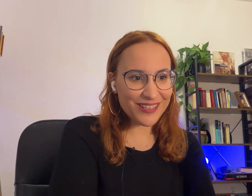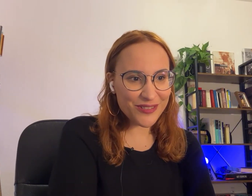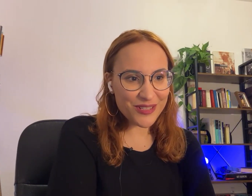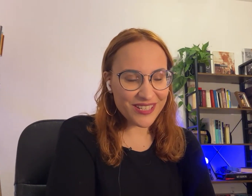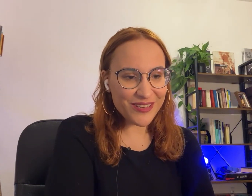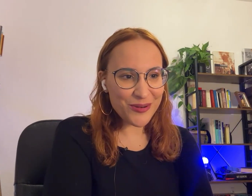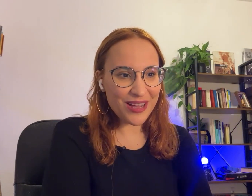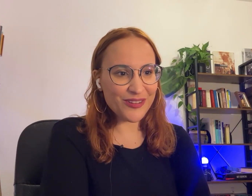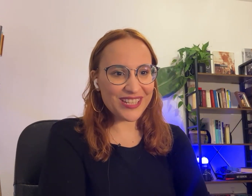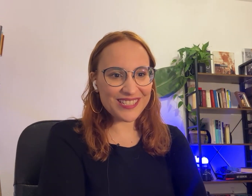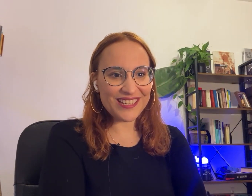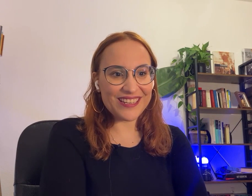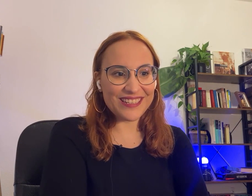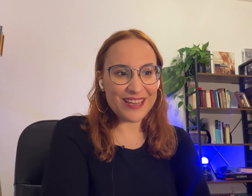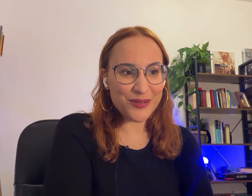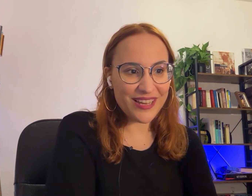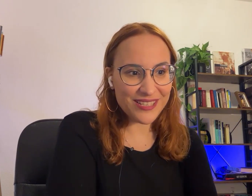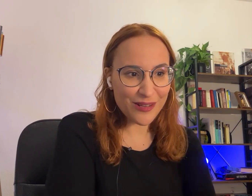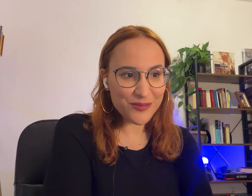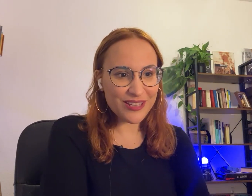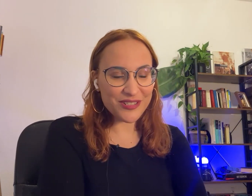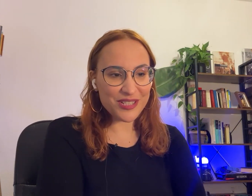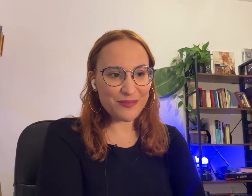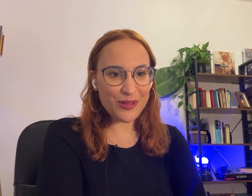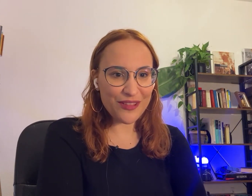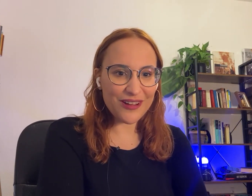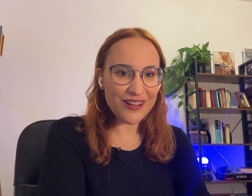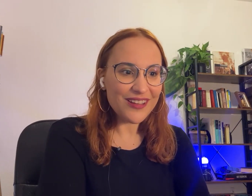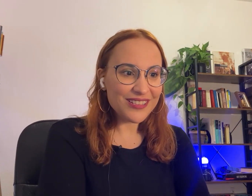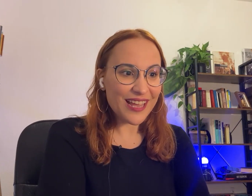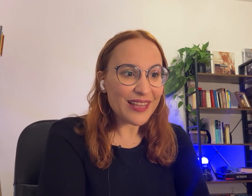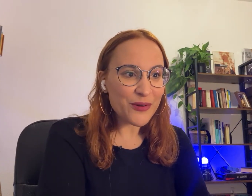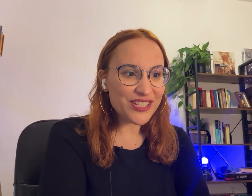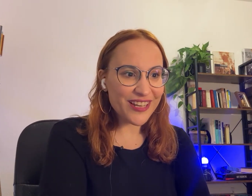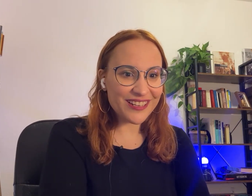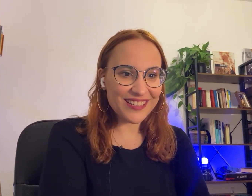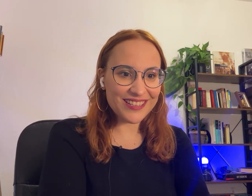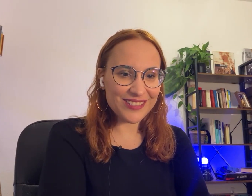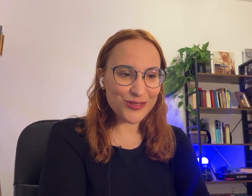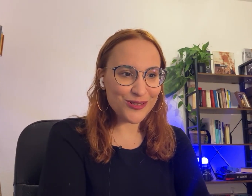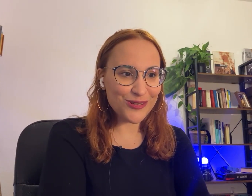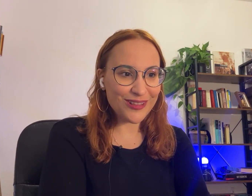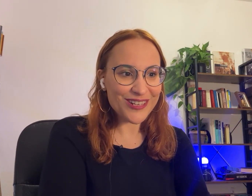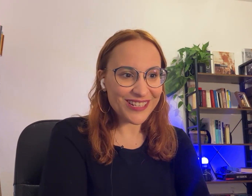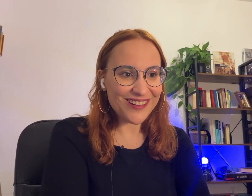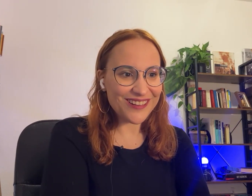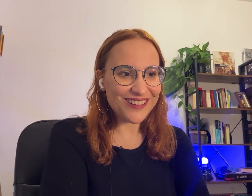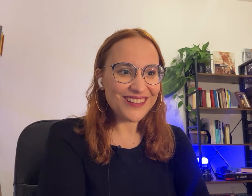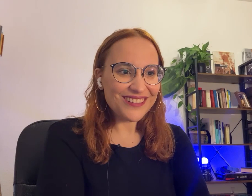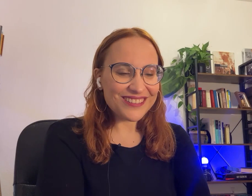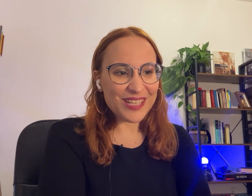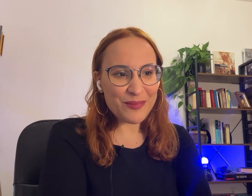He's our CEO at Localazy, and he actually has a close relationship with sign languages and he's also learning some